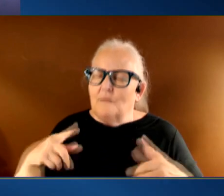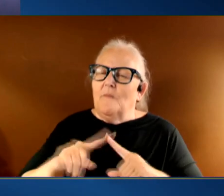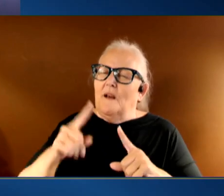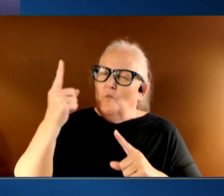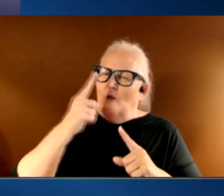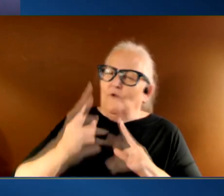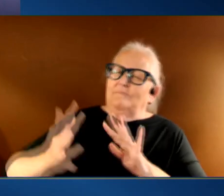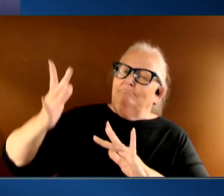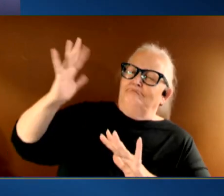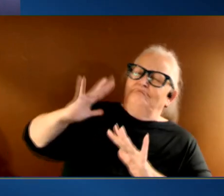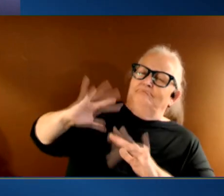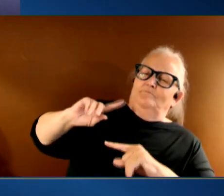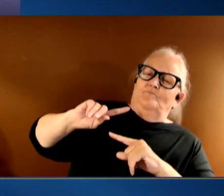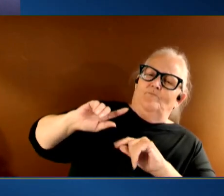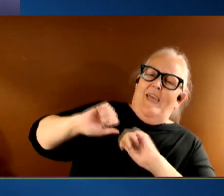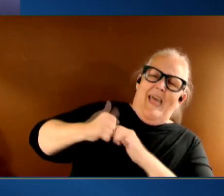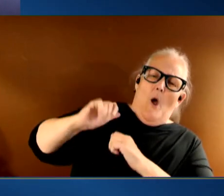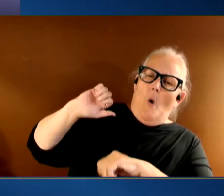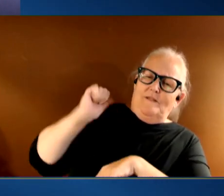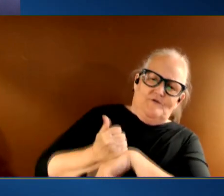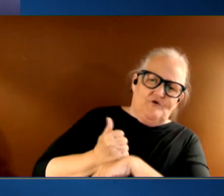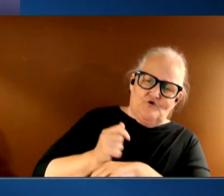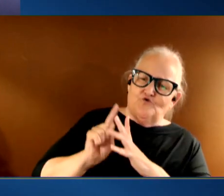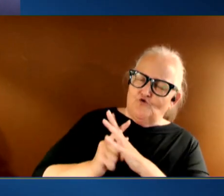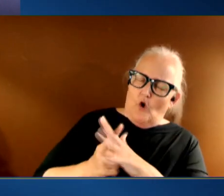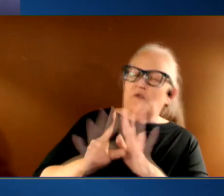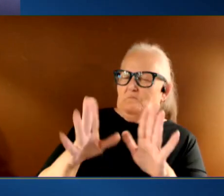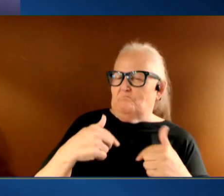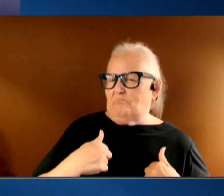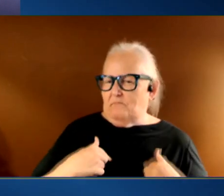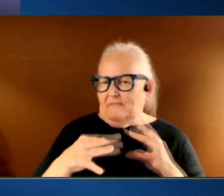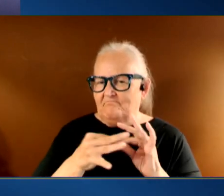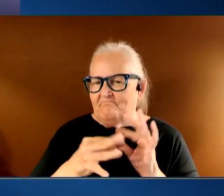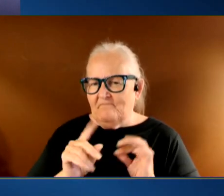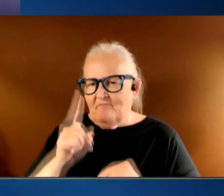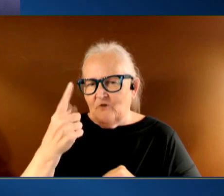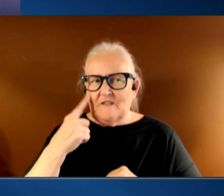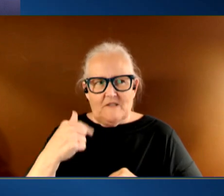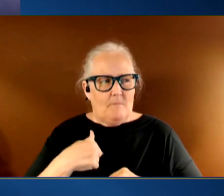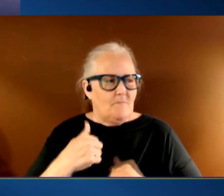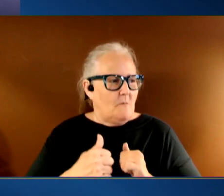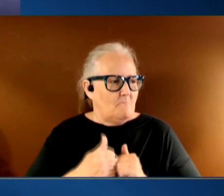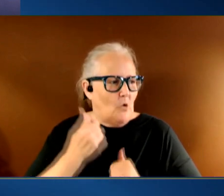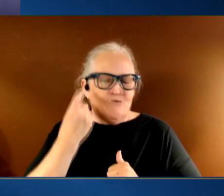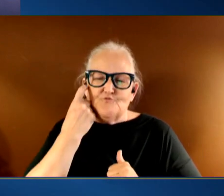I'll start because I guess I'm the newest of the organizations among the three of us.